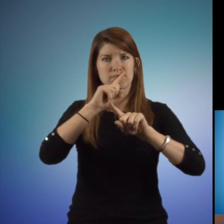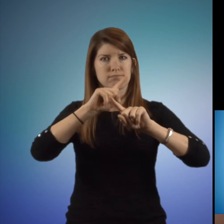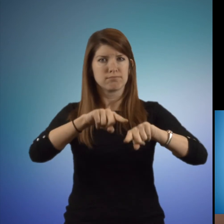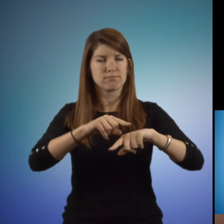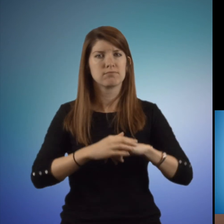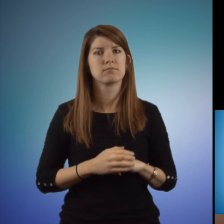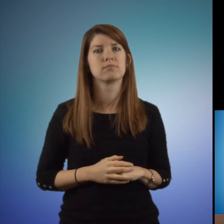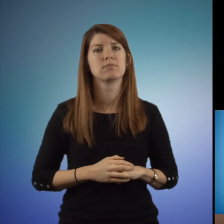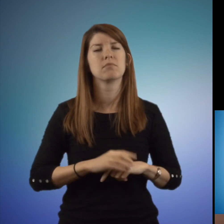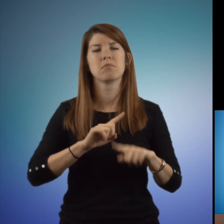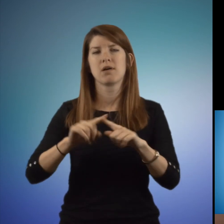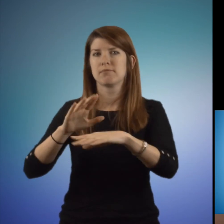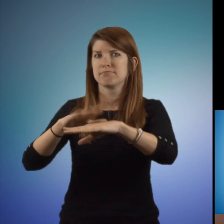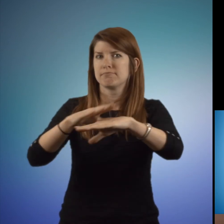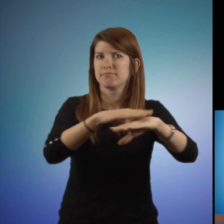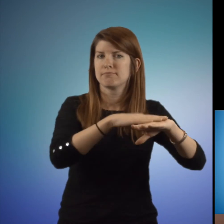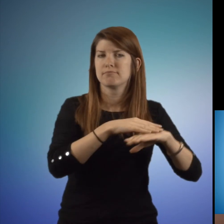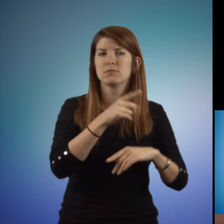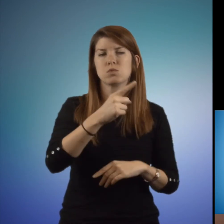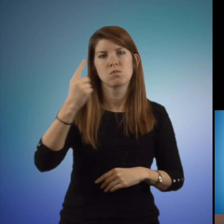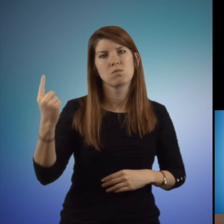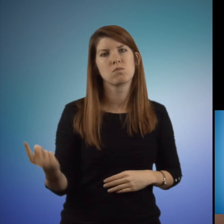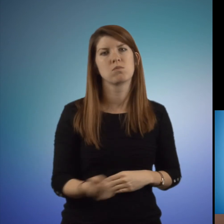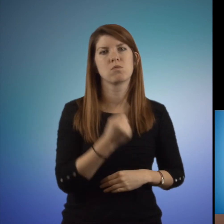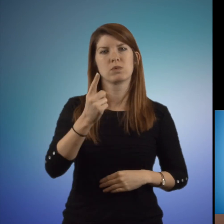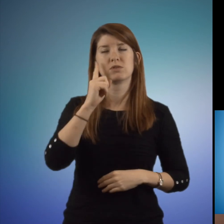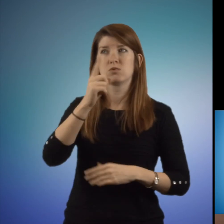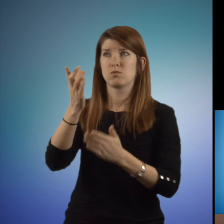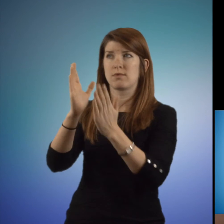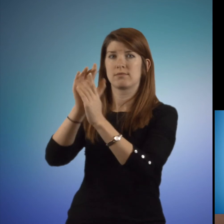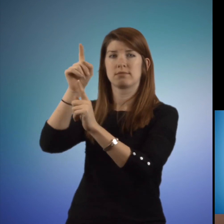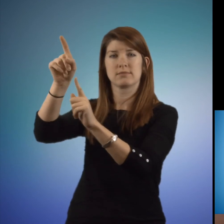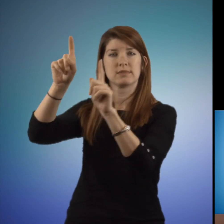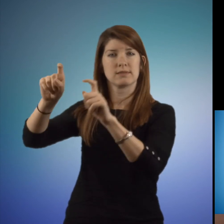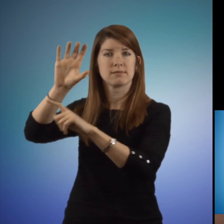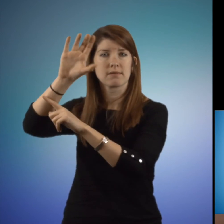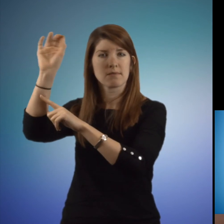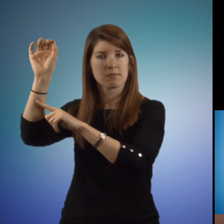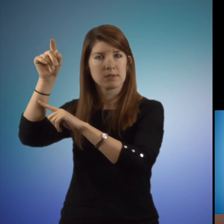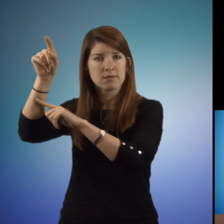But I caution you that you always check with the test companies to determine what kinds